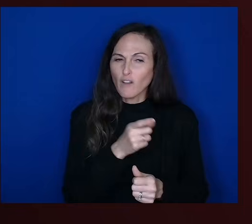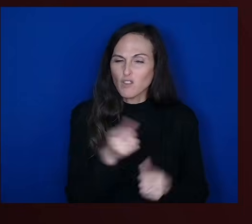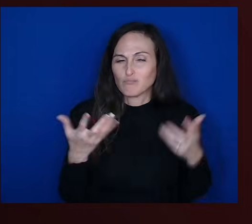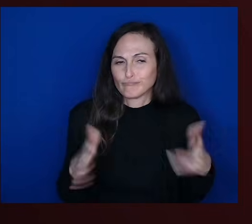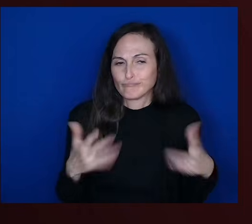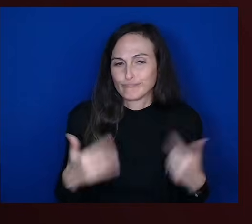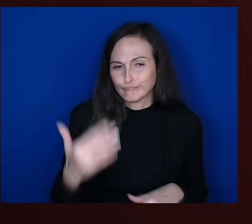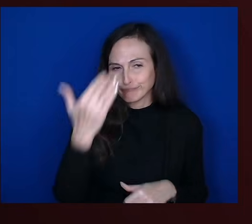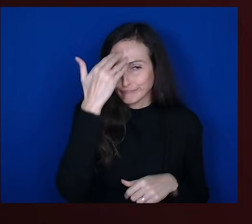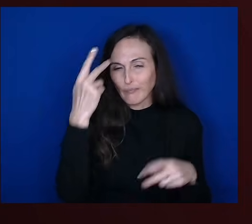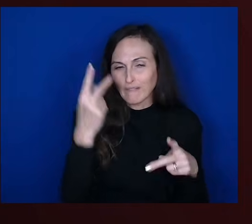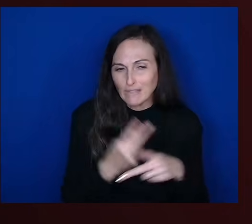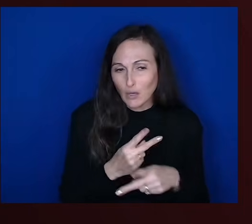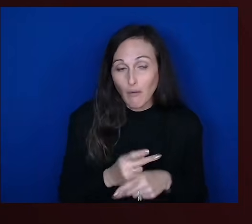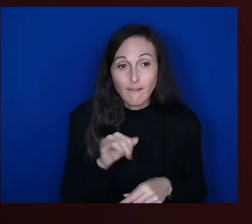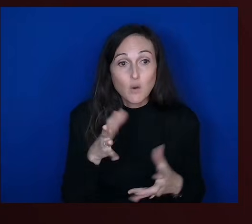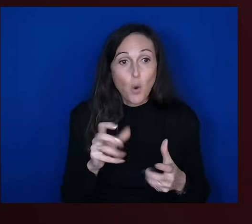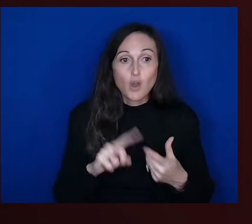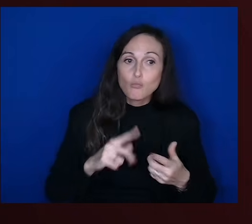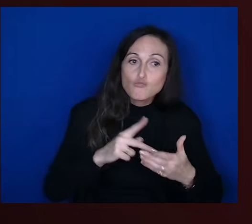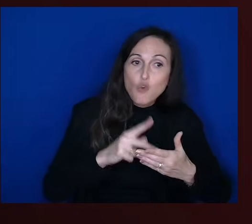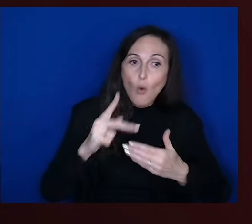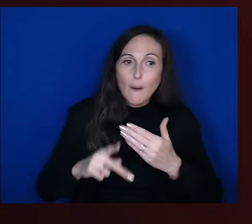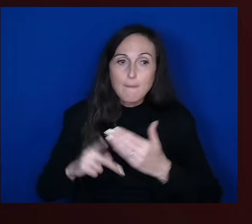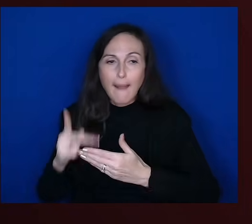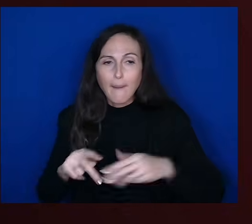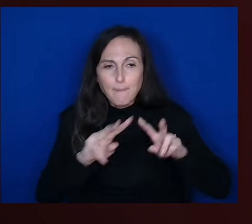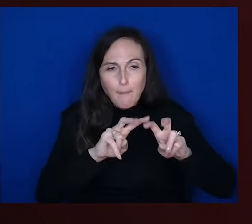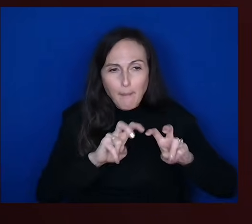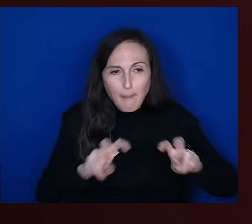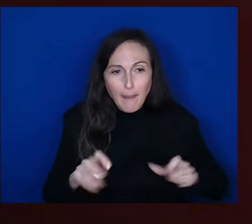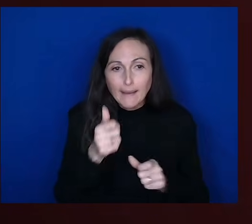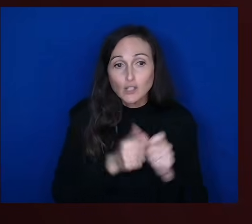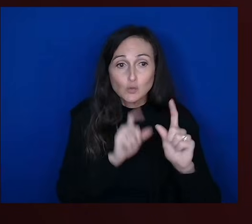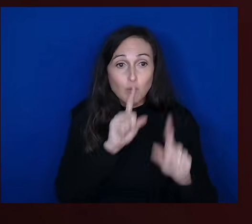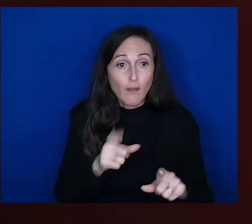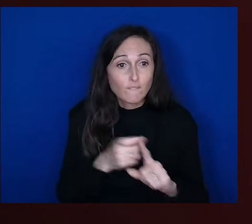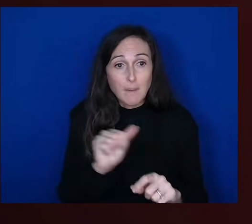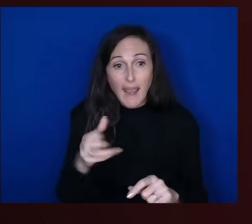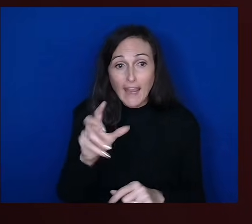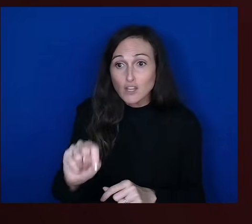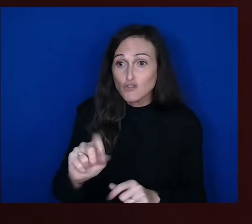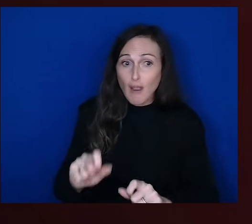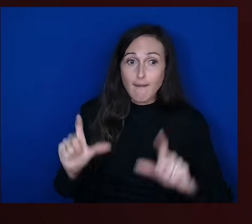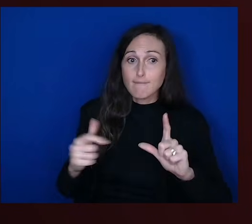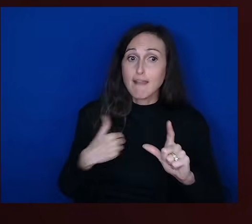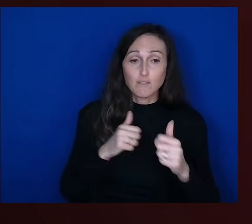to programmatically parse the response from an agent, getting it in structured data makes that easier.